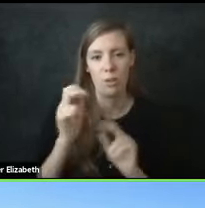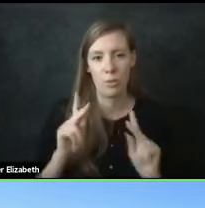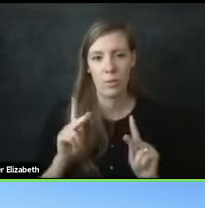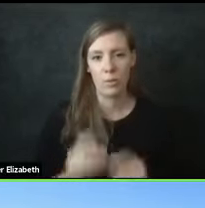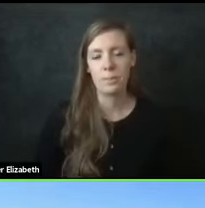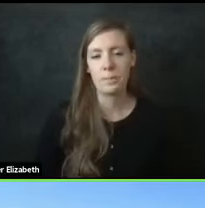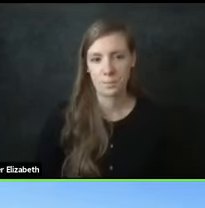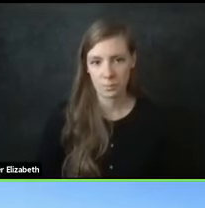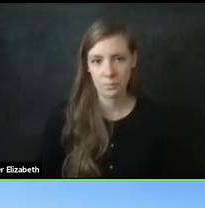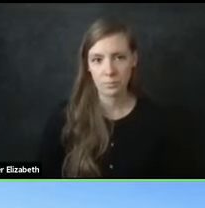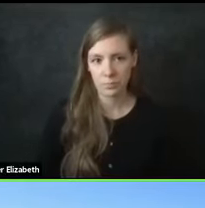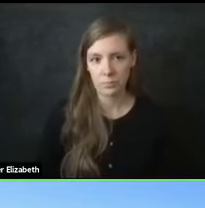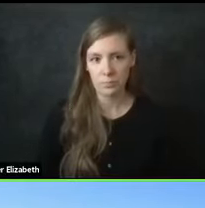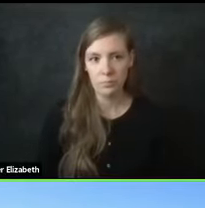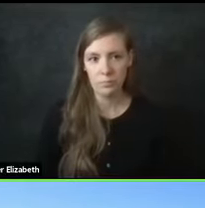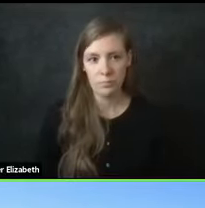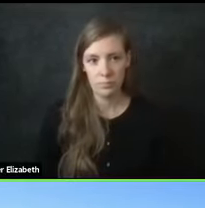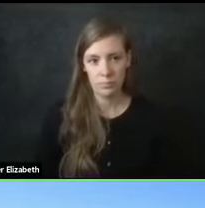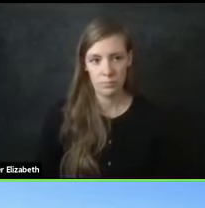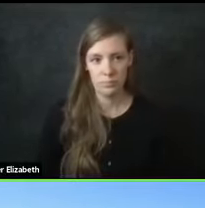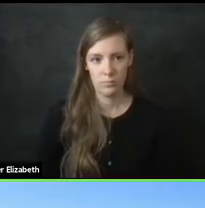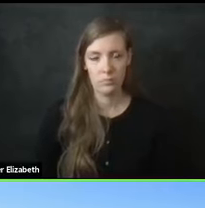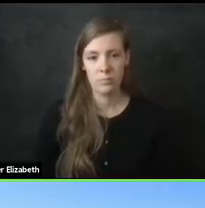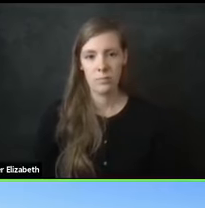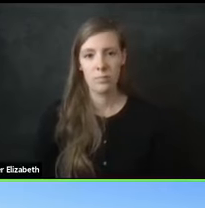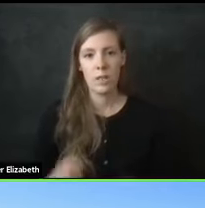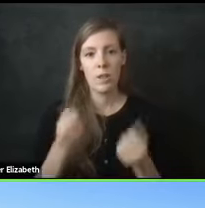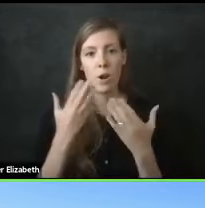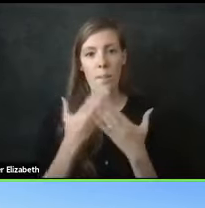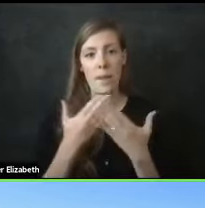So there are many factors involved. And I think when one looks at the pros and